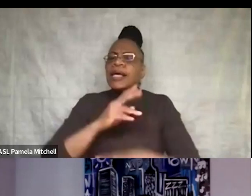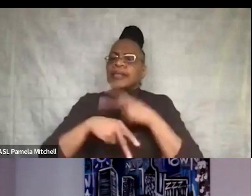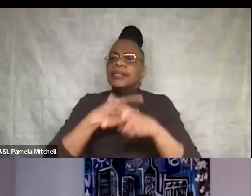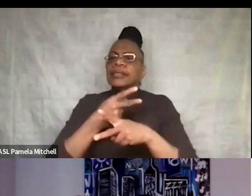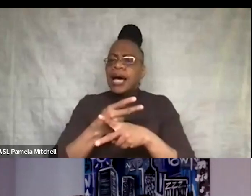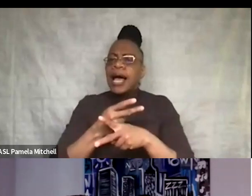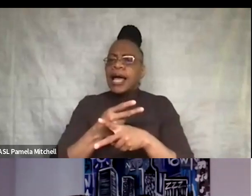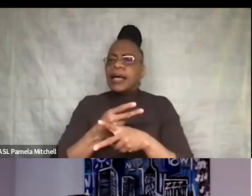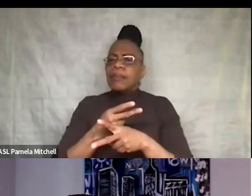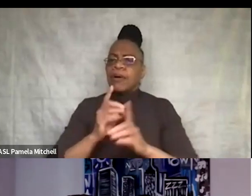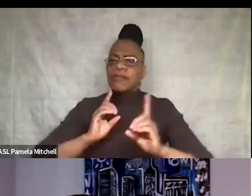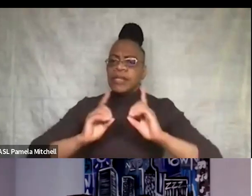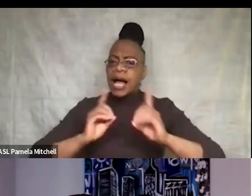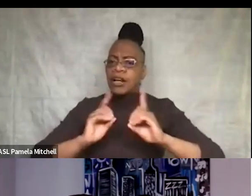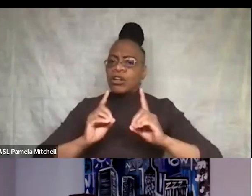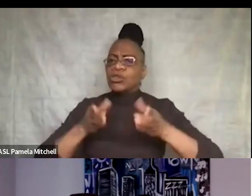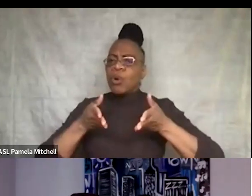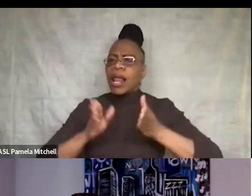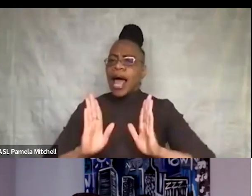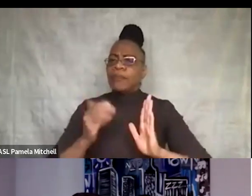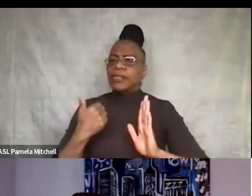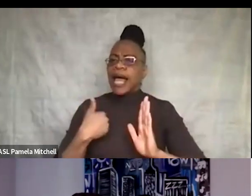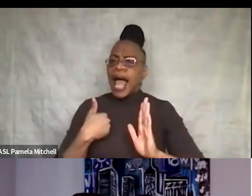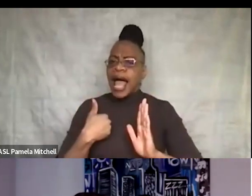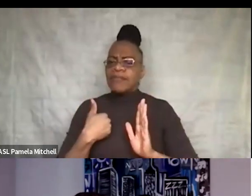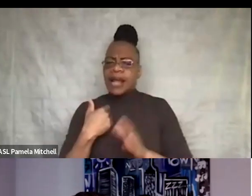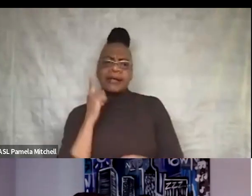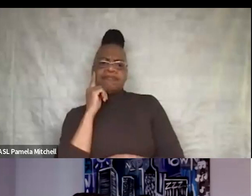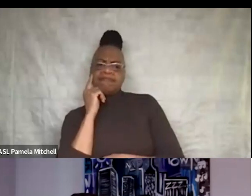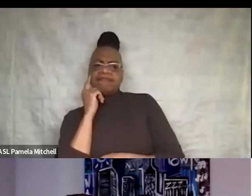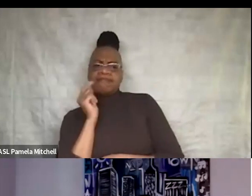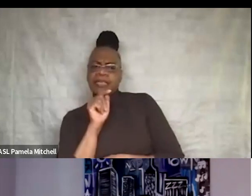that allow me to have some intuitive thought around, is this gonna be a good partnership for us or not,